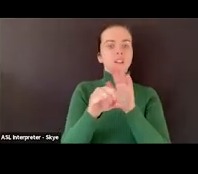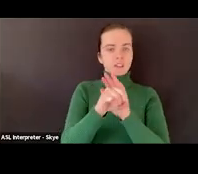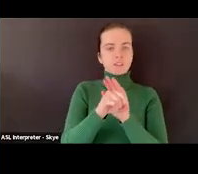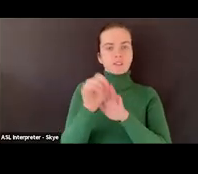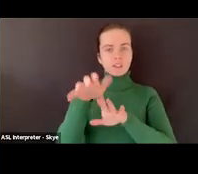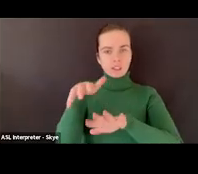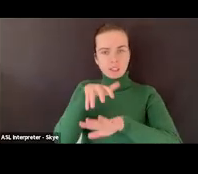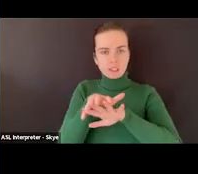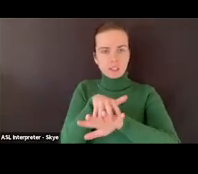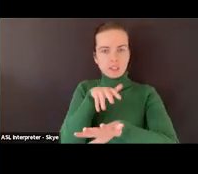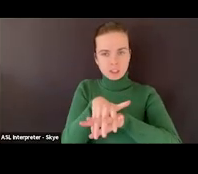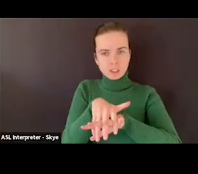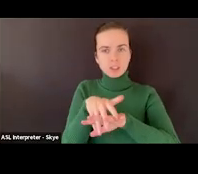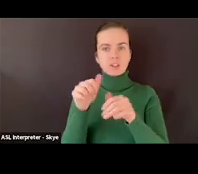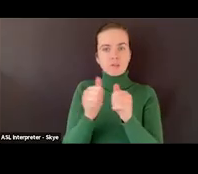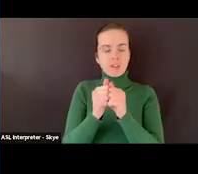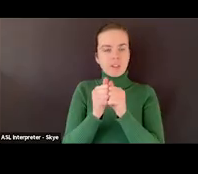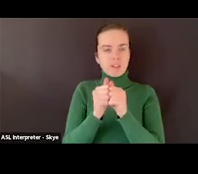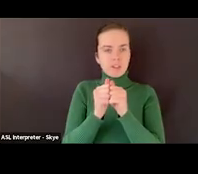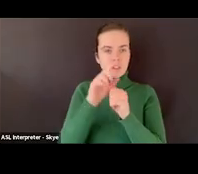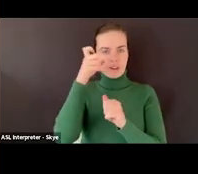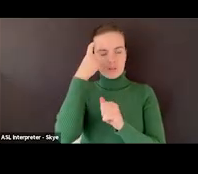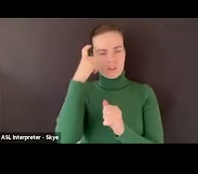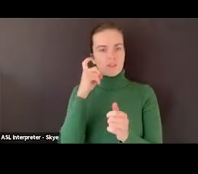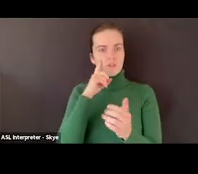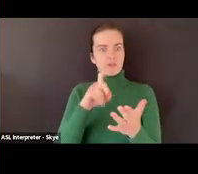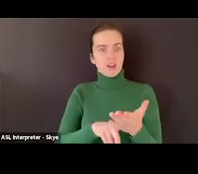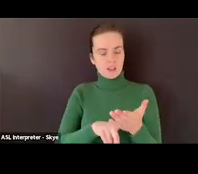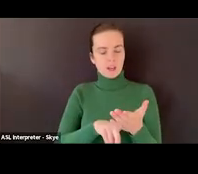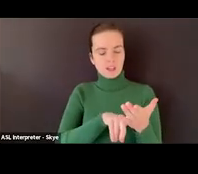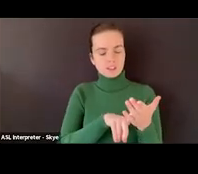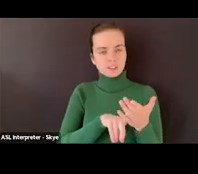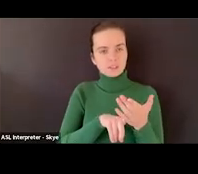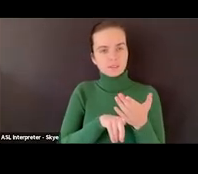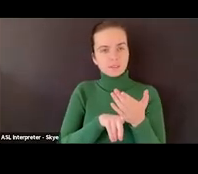with a federally recognized tribe. They'd have to identify as gay, bisexual, transgender,